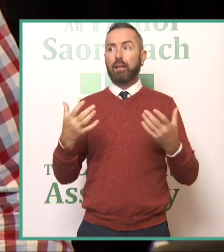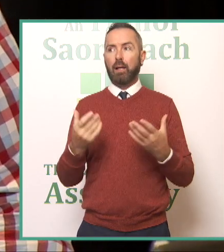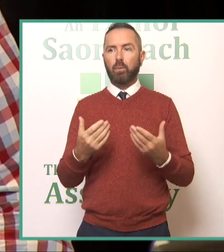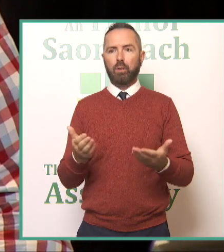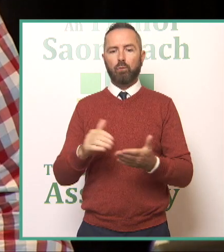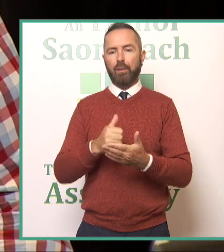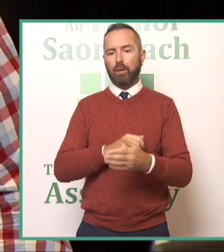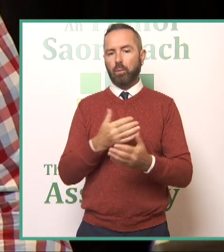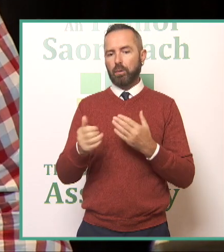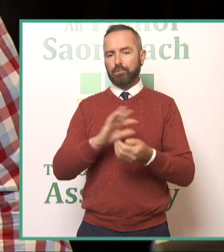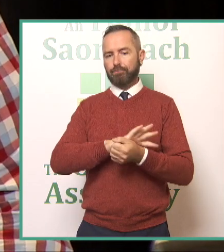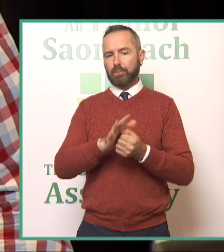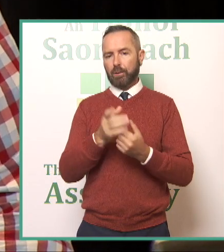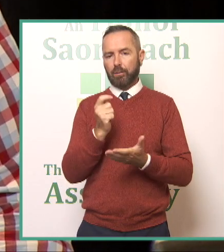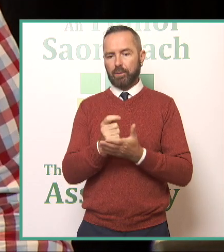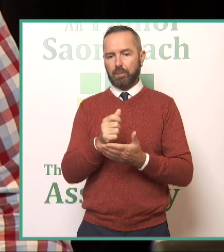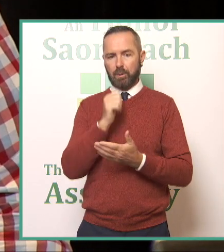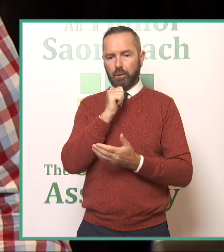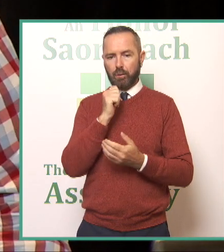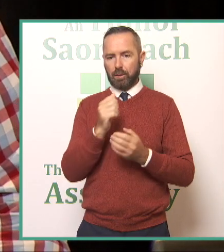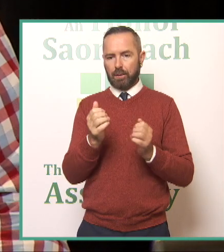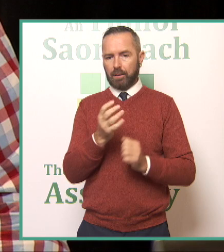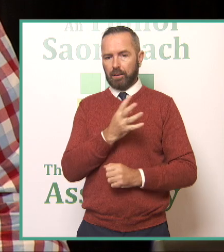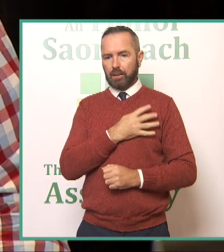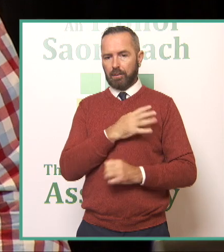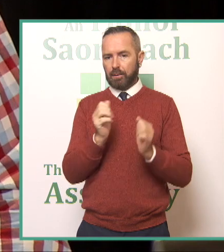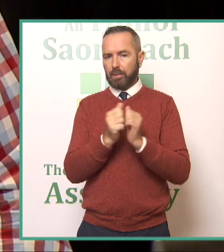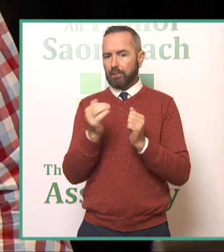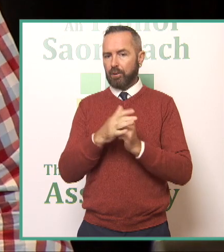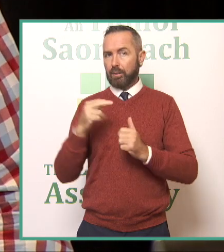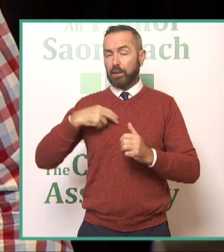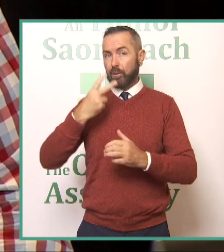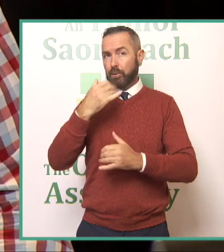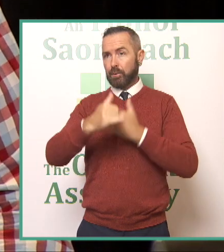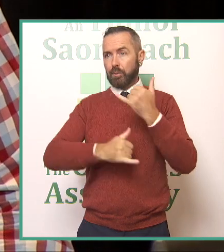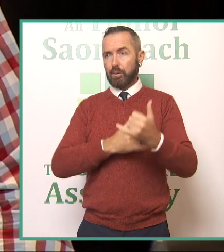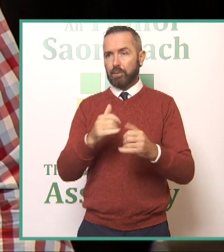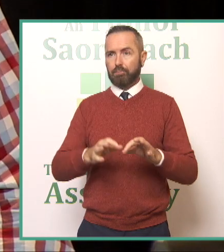Had no bug committee meetings for two years. We all had lots of